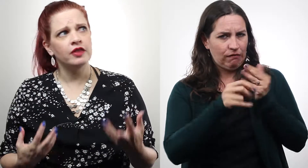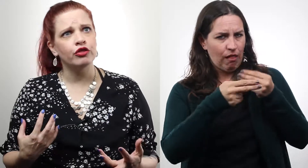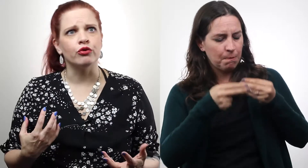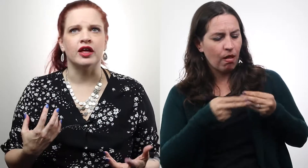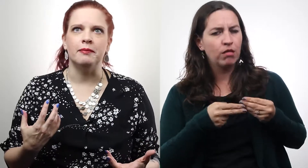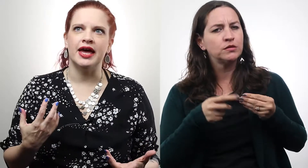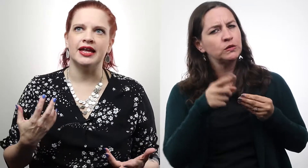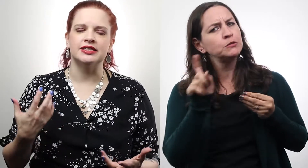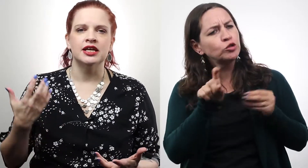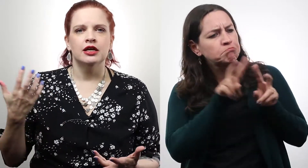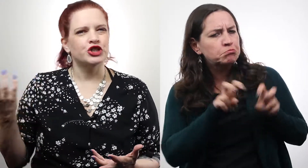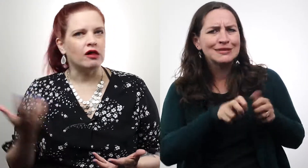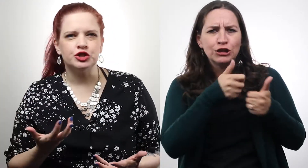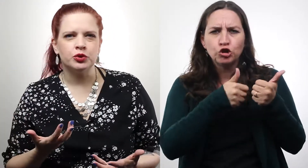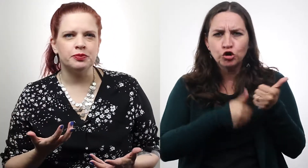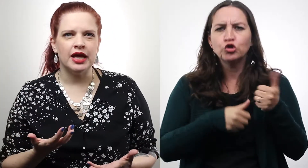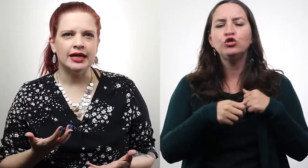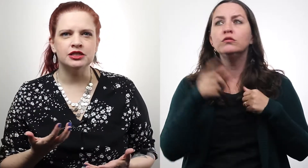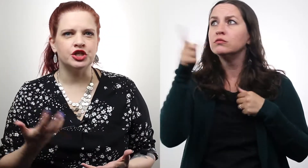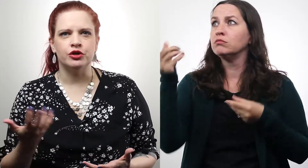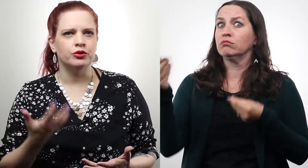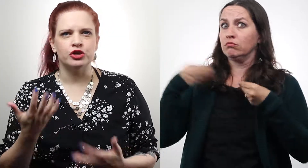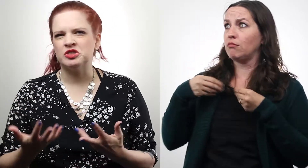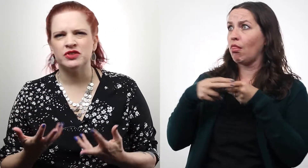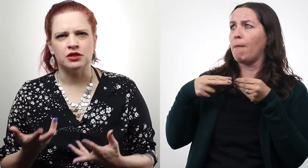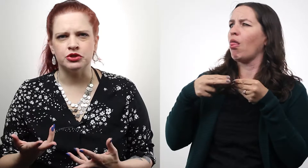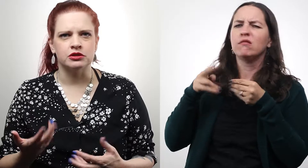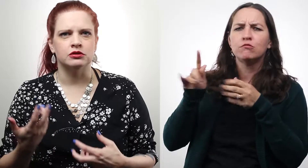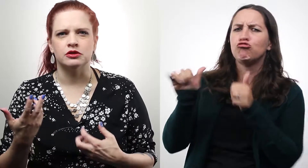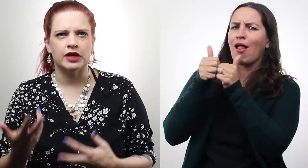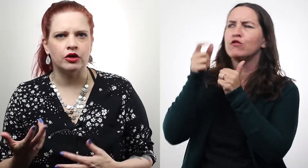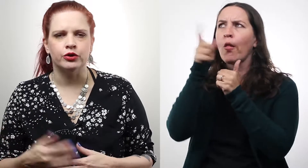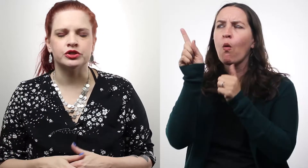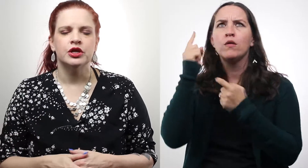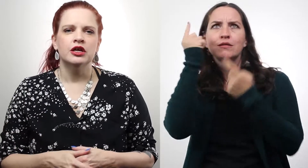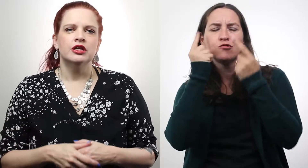think through them and challenge what's been handed to you in terms of assumptions or values.